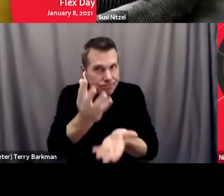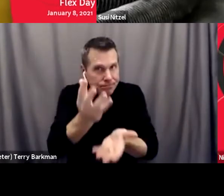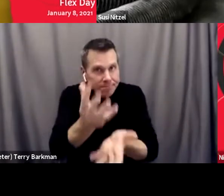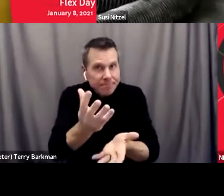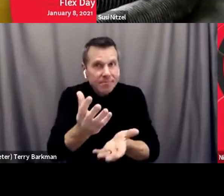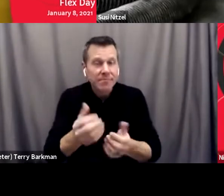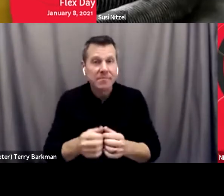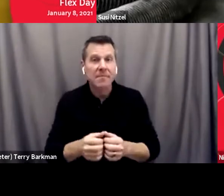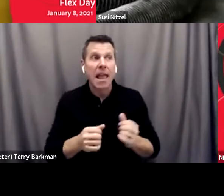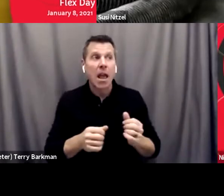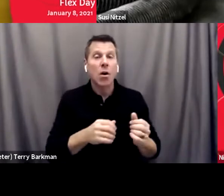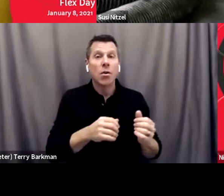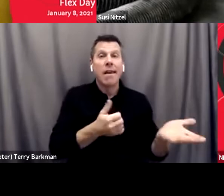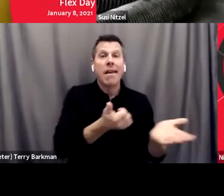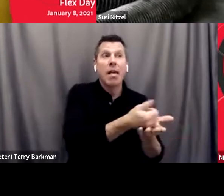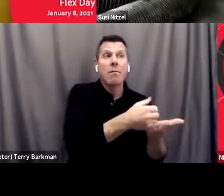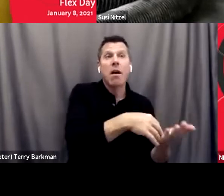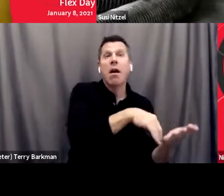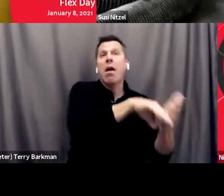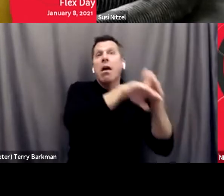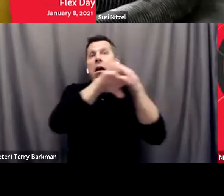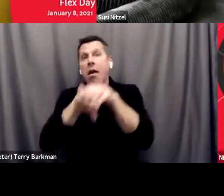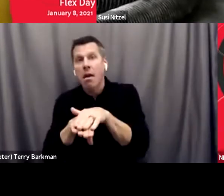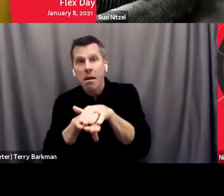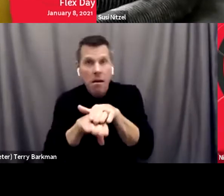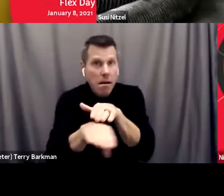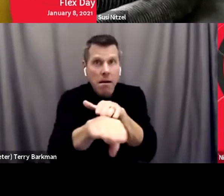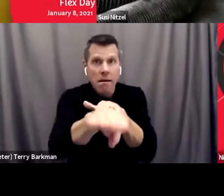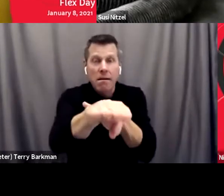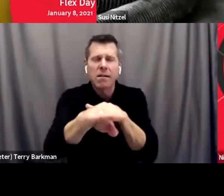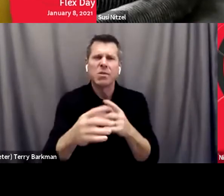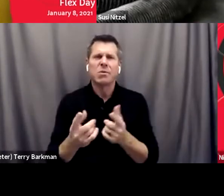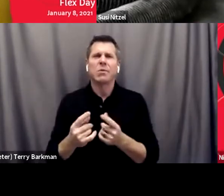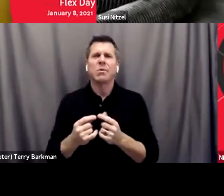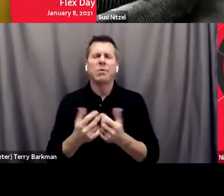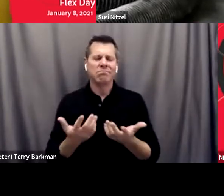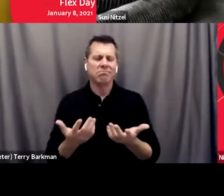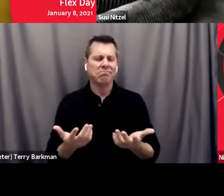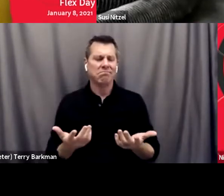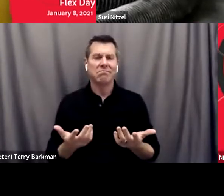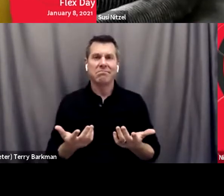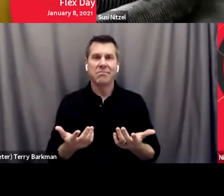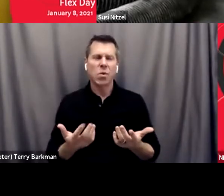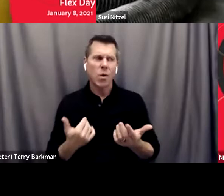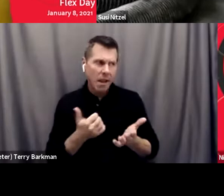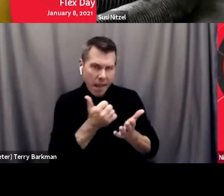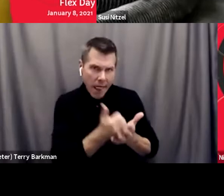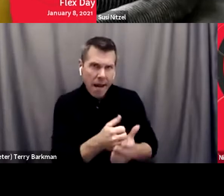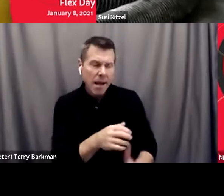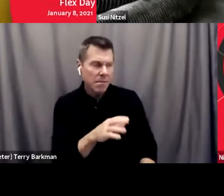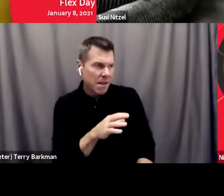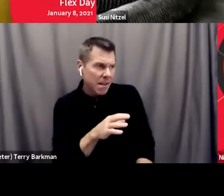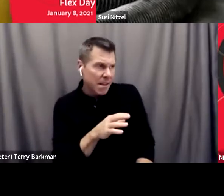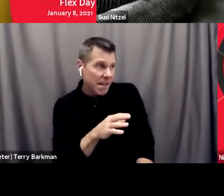students, we can play a role in, in helping to shape and guide what some of that onboarding looks like, for students in ways